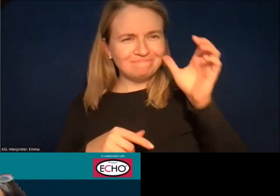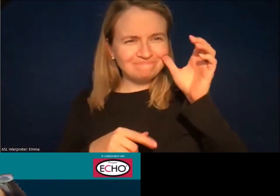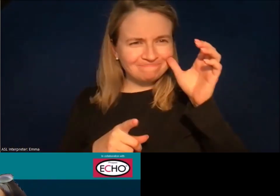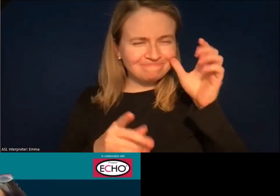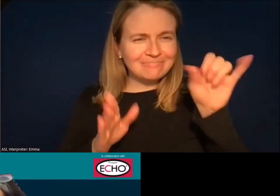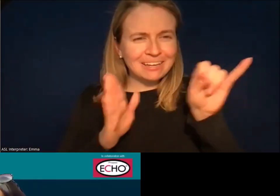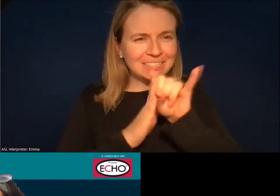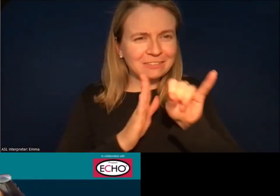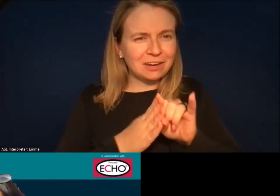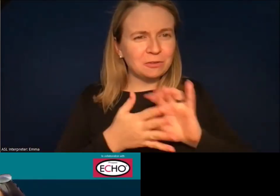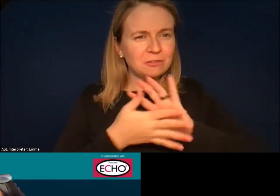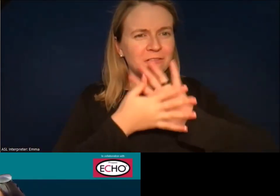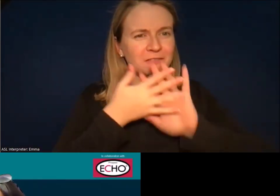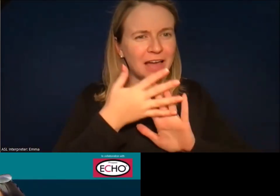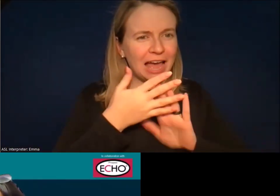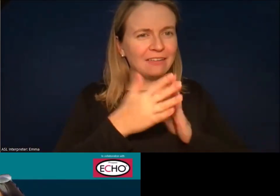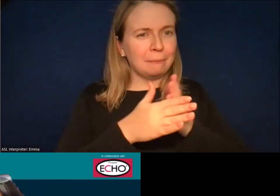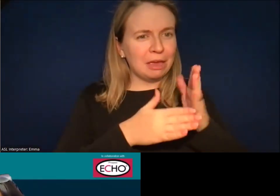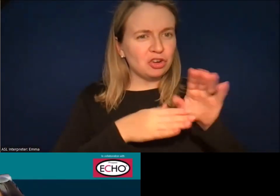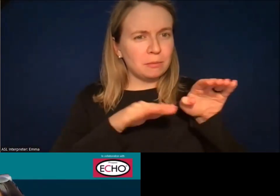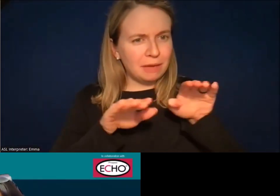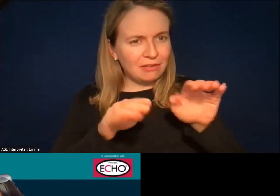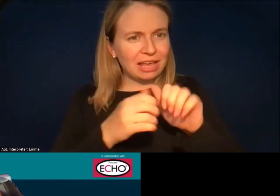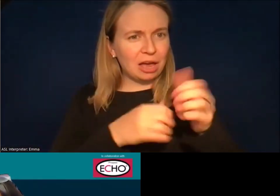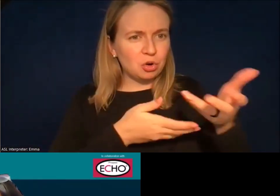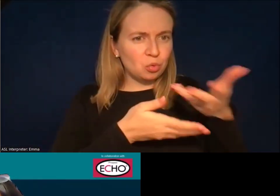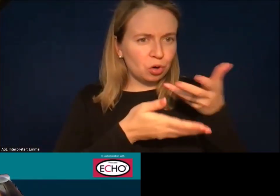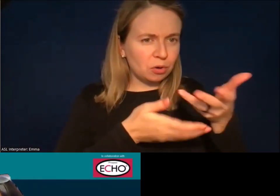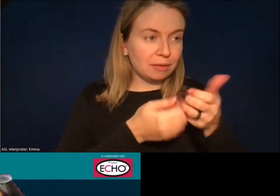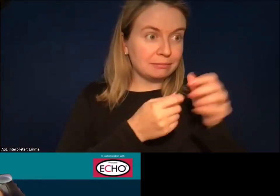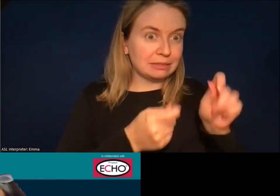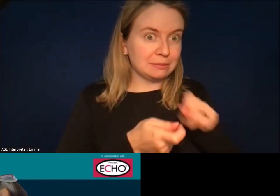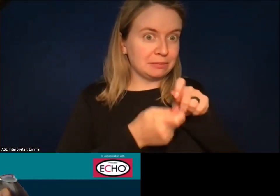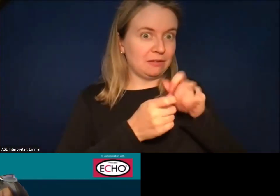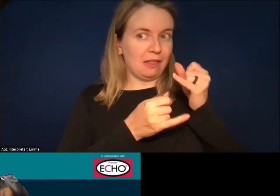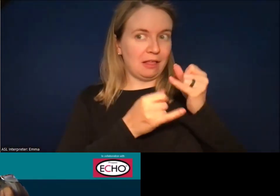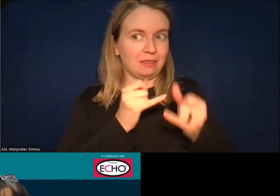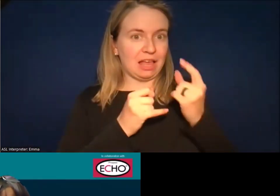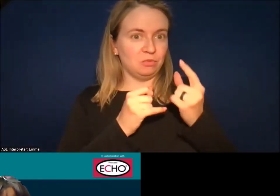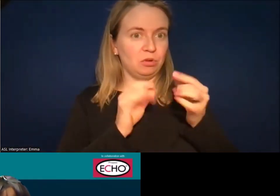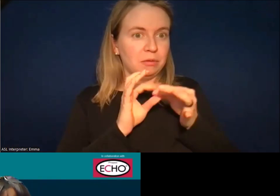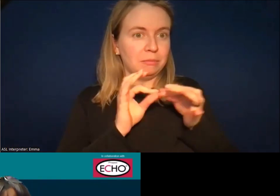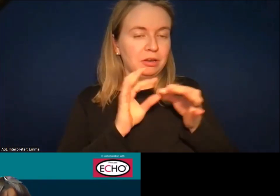five major behaviors and how to work with them, and especially that last part, where you really talked about the balance between